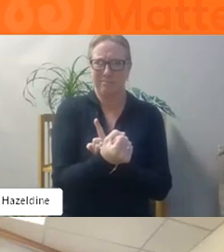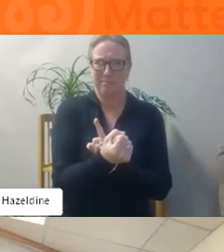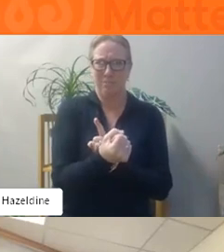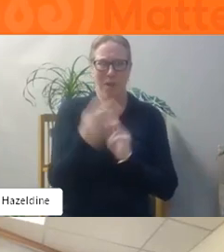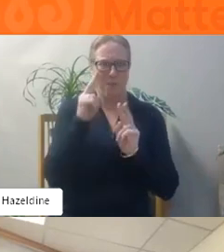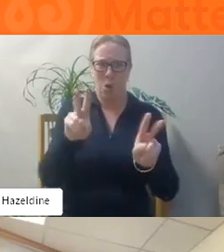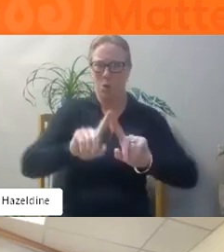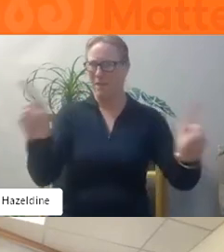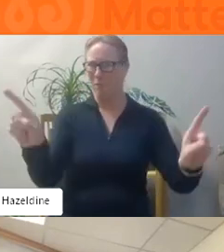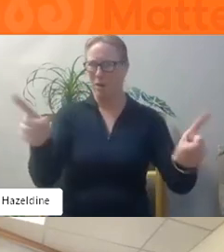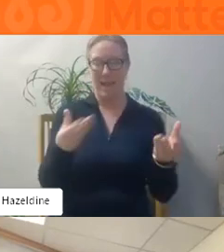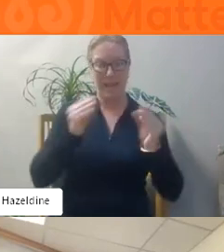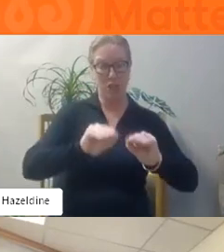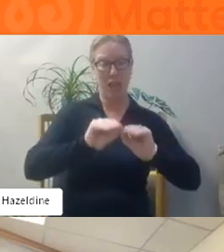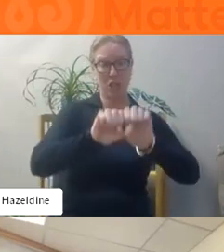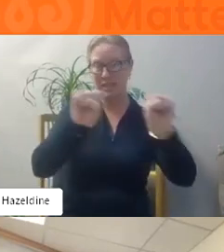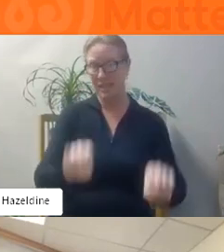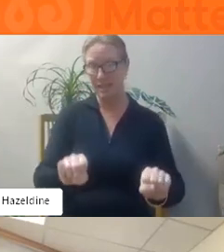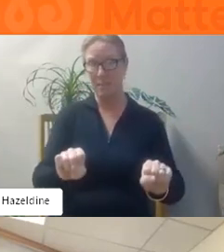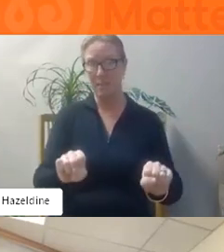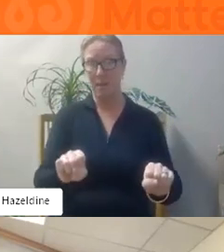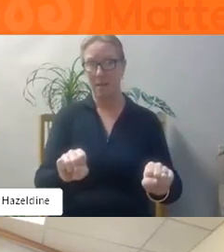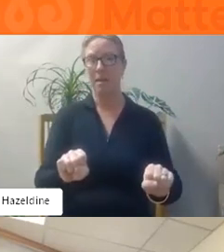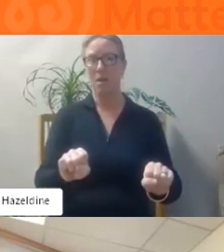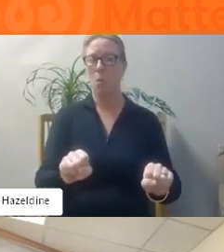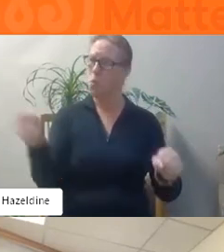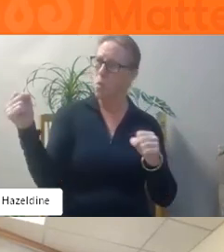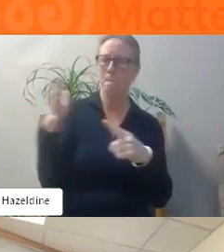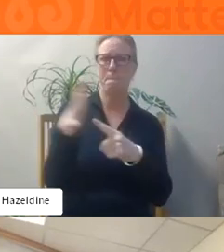education system is an absolute integral part of that othering